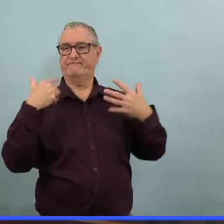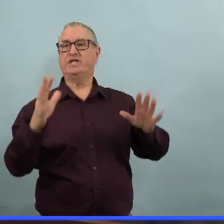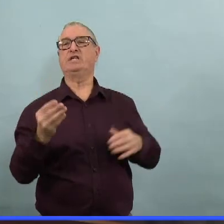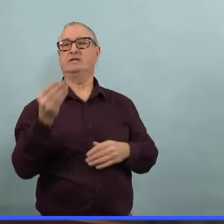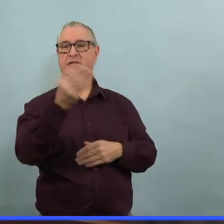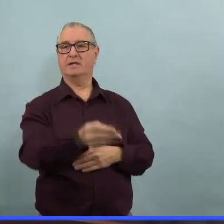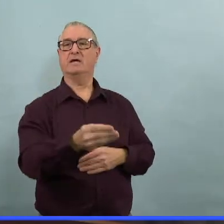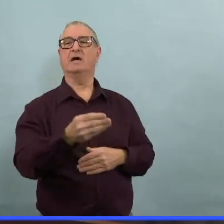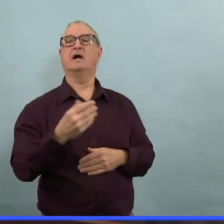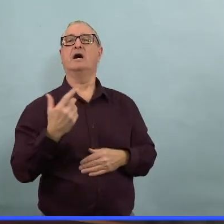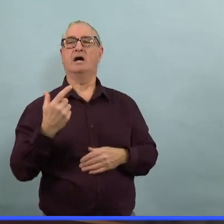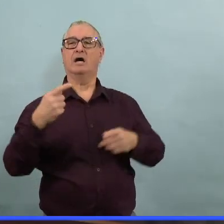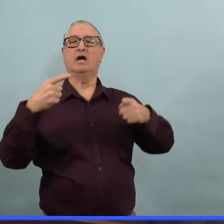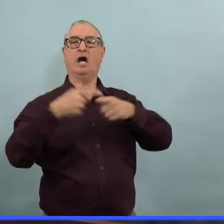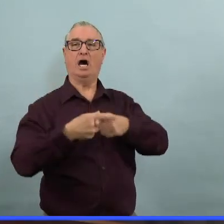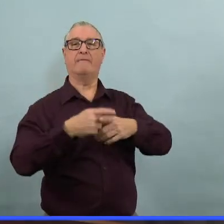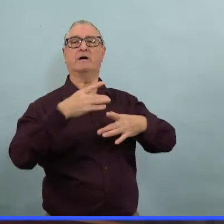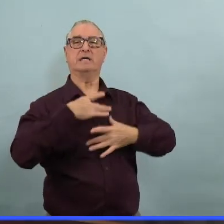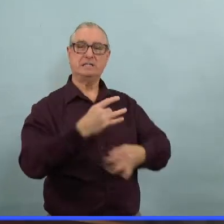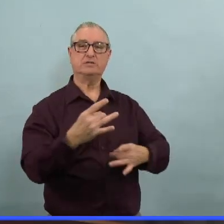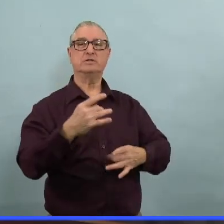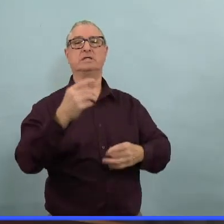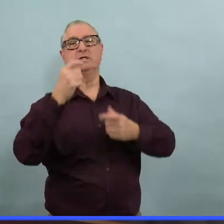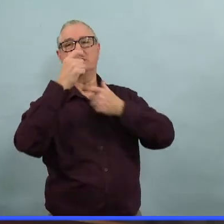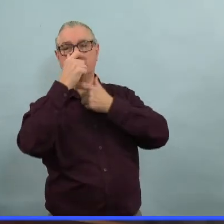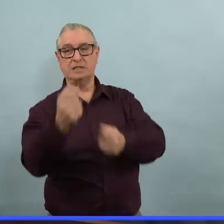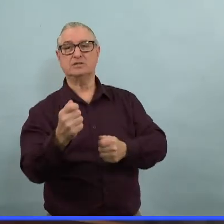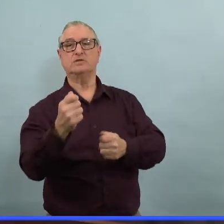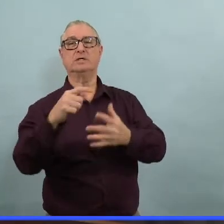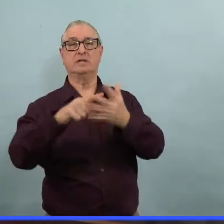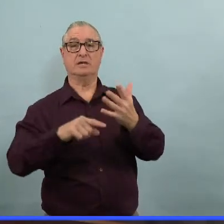of interest uh commissioner and why are those not there because they've been sold